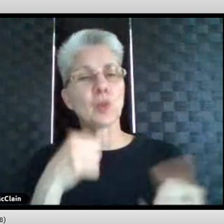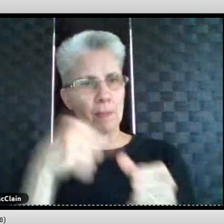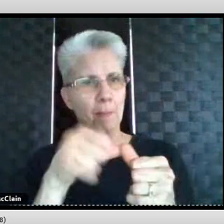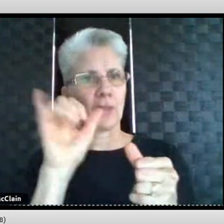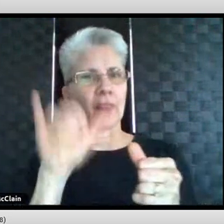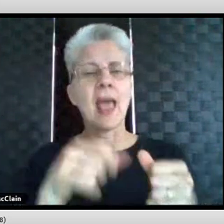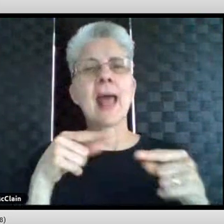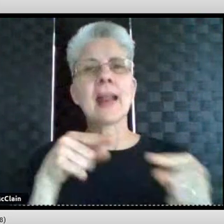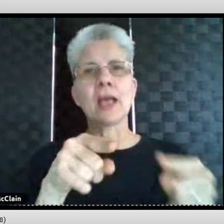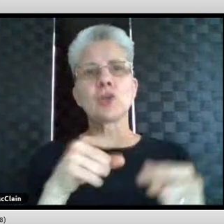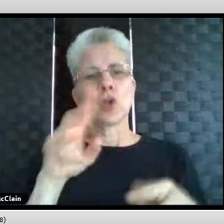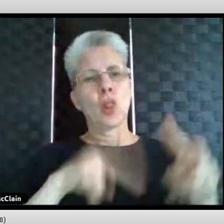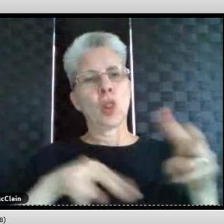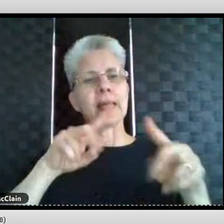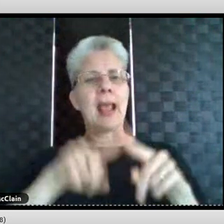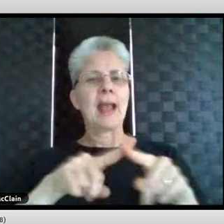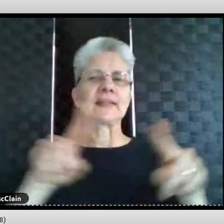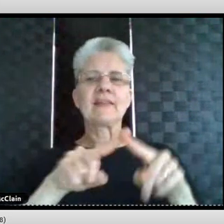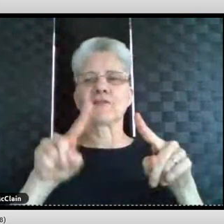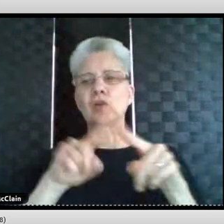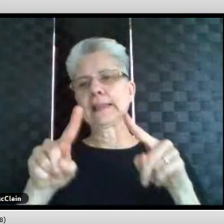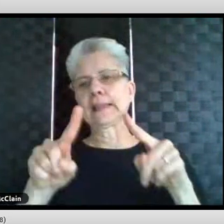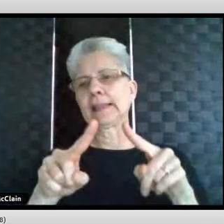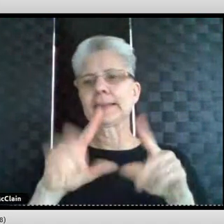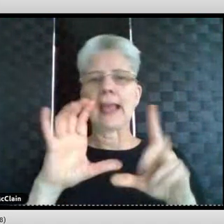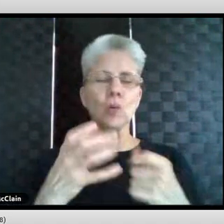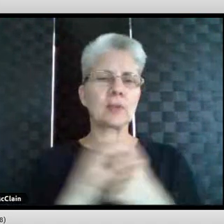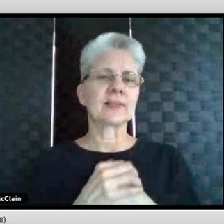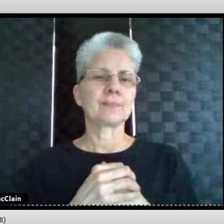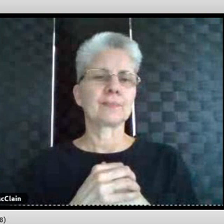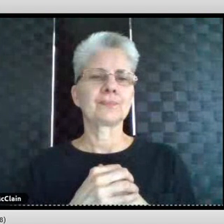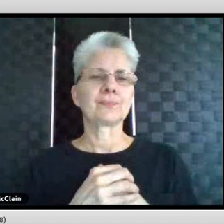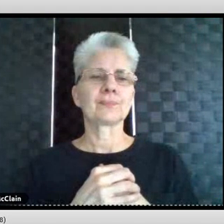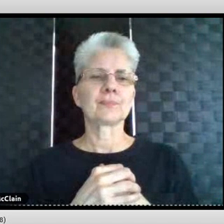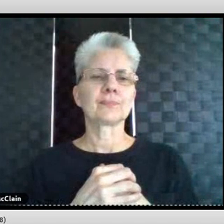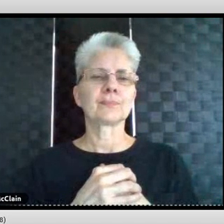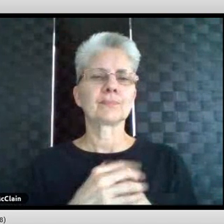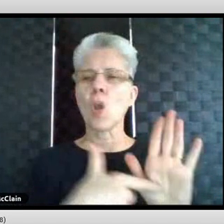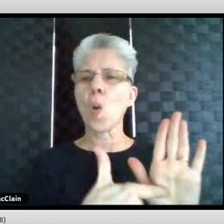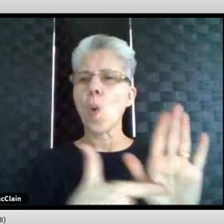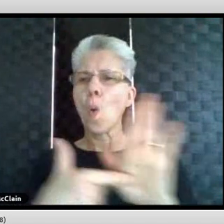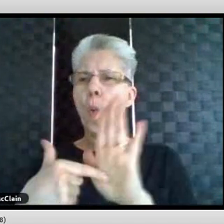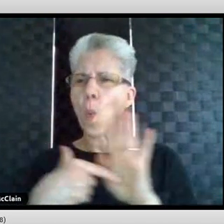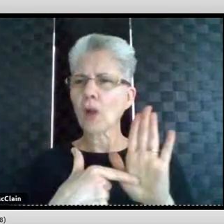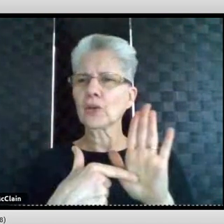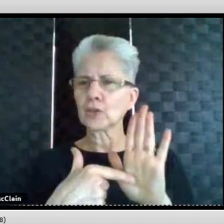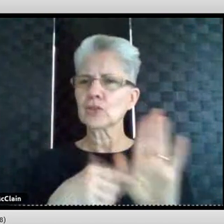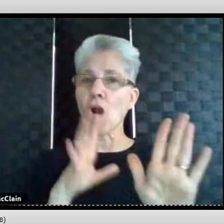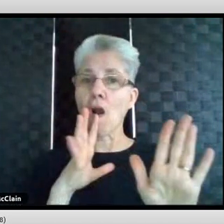at these different categories. "Walk your talk." In other words, lead by example.